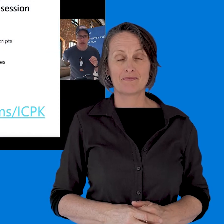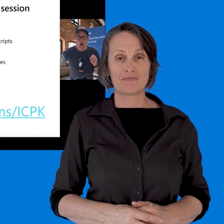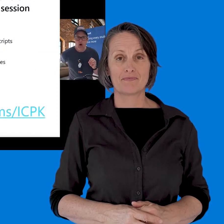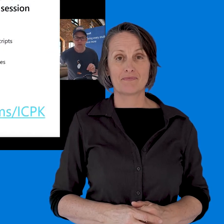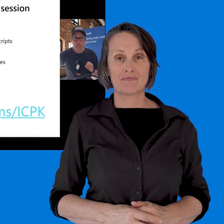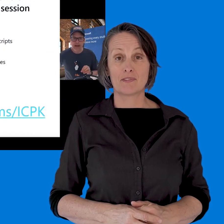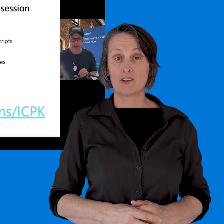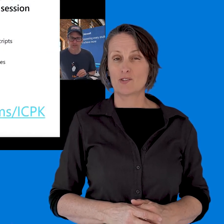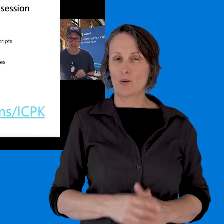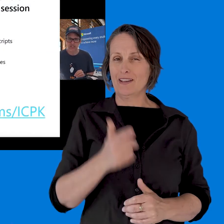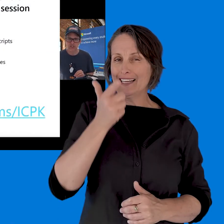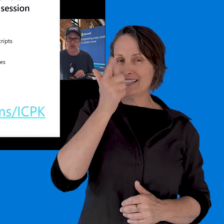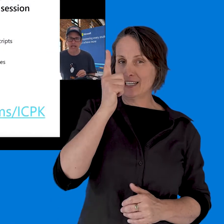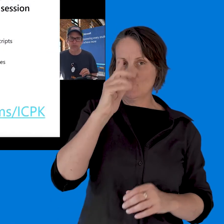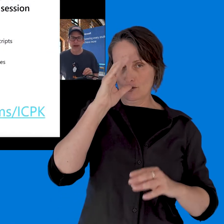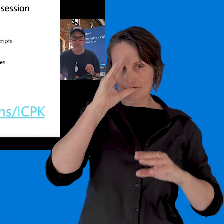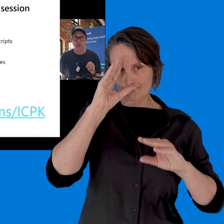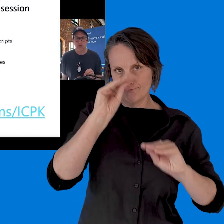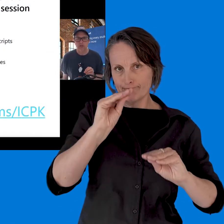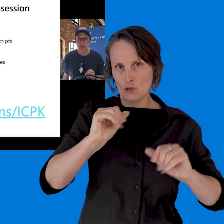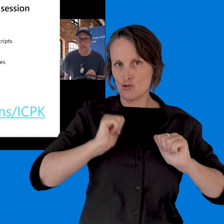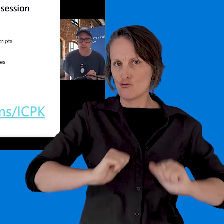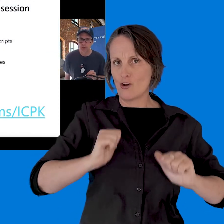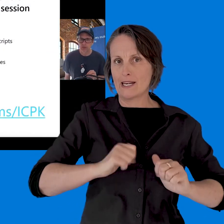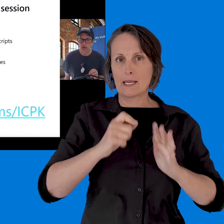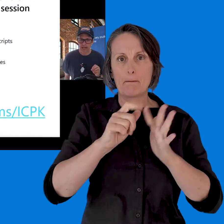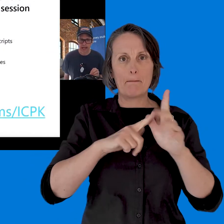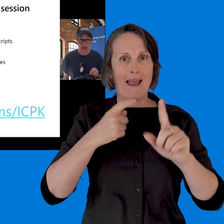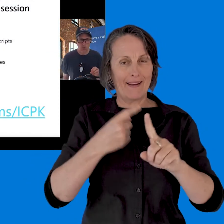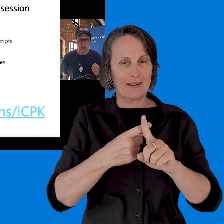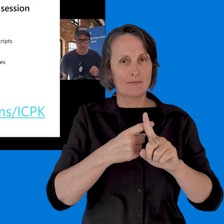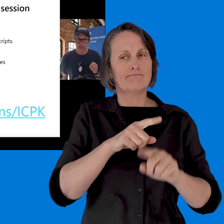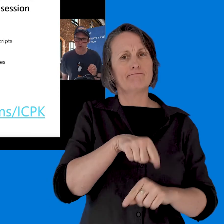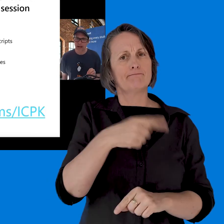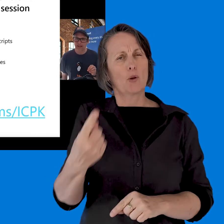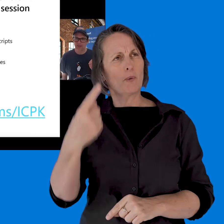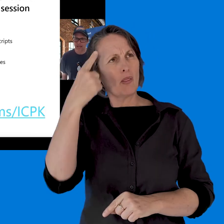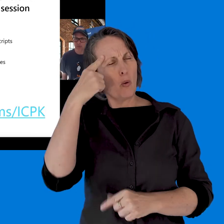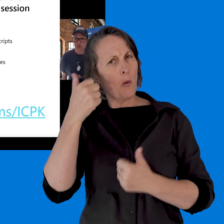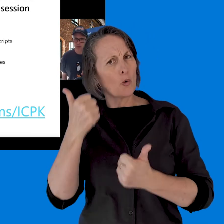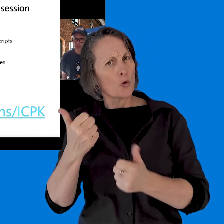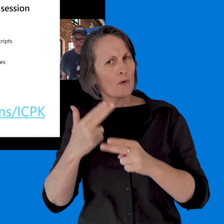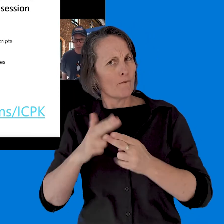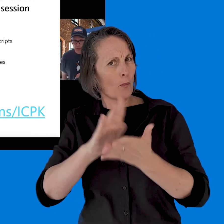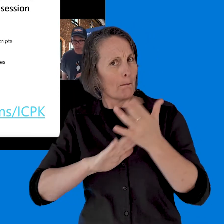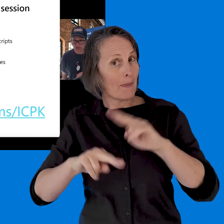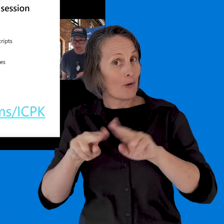Now on the back of the teacher training packs, we looked at them and we thought, OK, wouldn't it be great to be able to do this for parents?